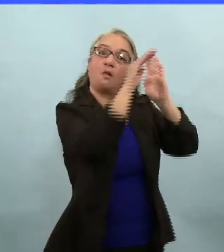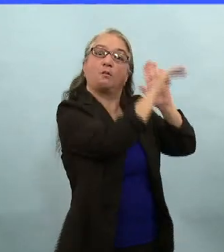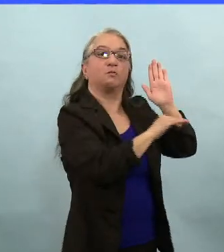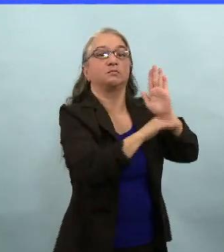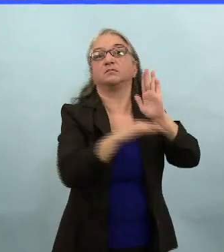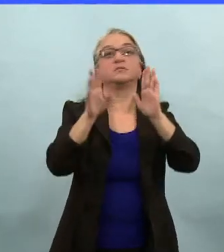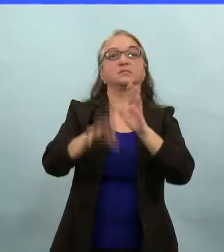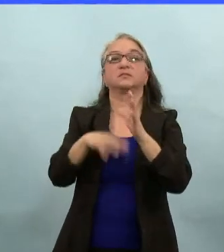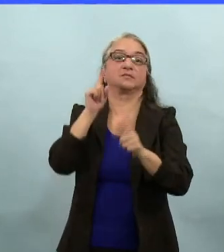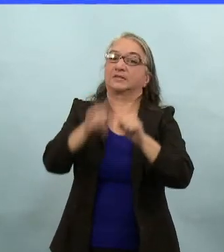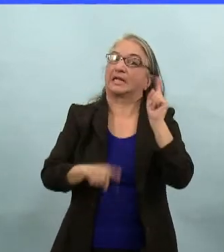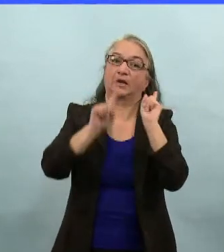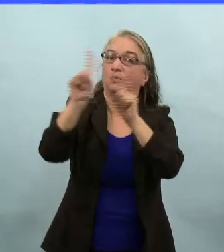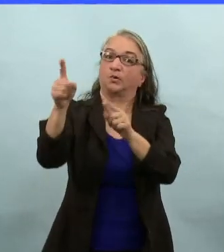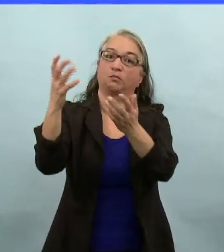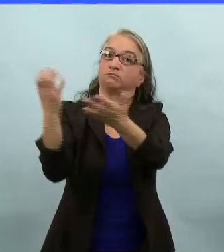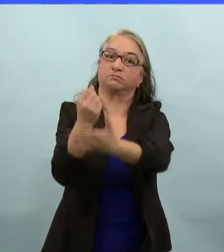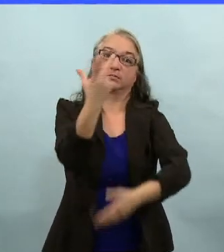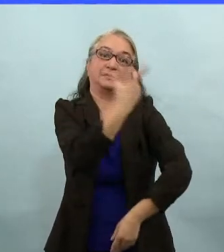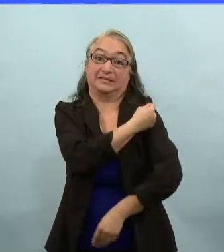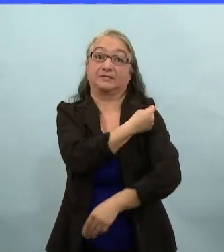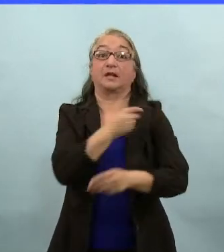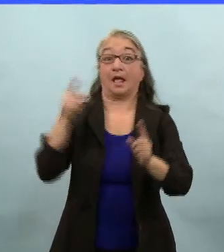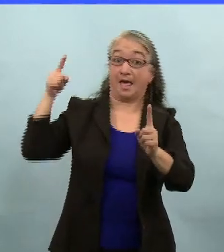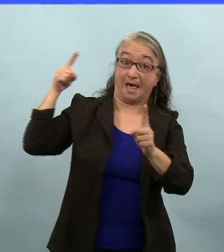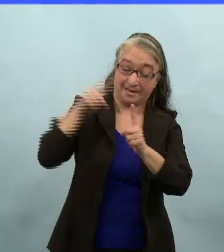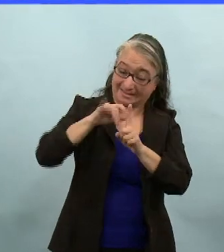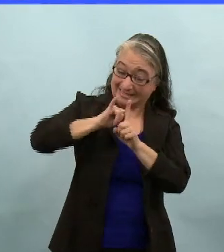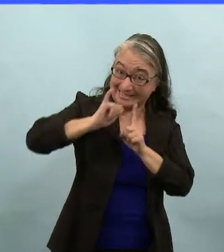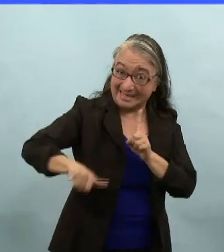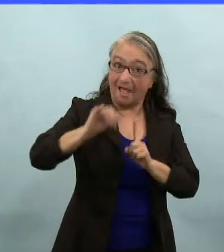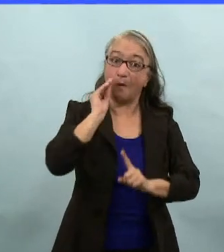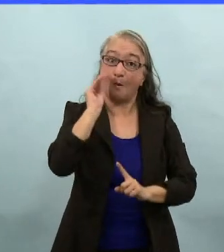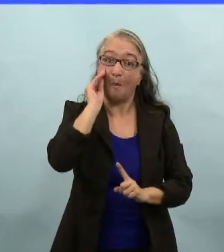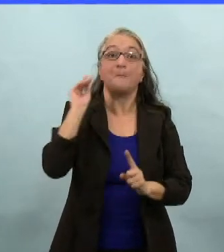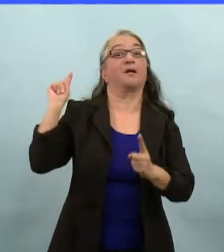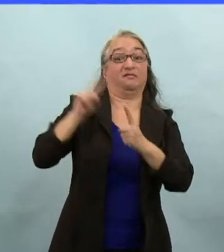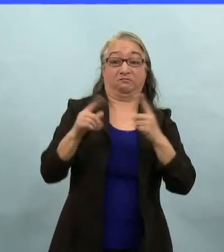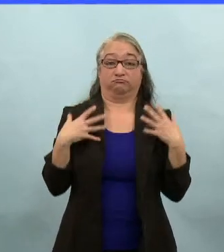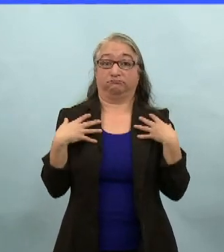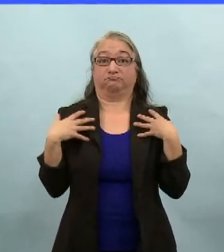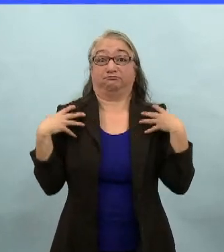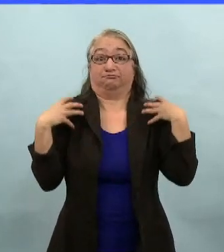to attending the appointment please reschedule your appointment until after you have finished